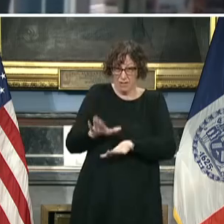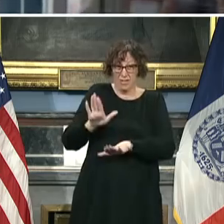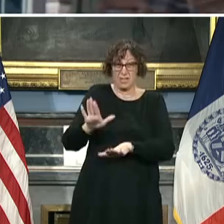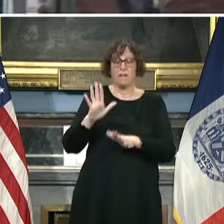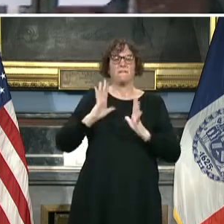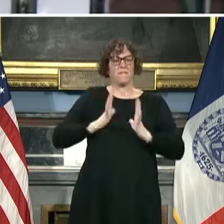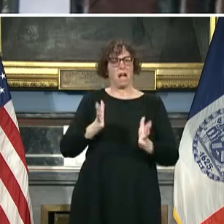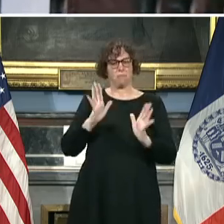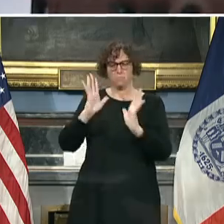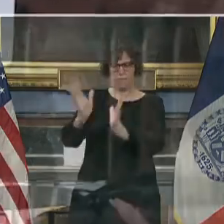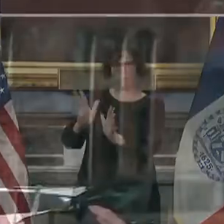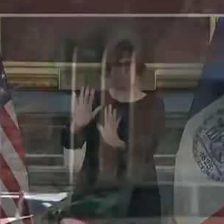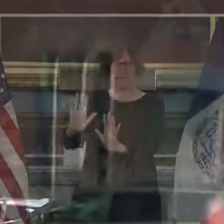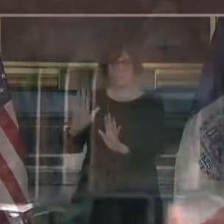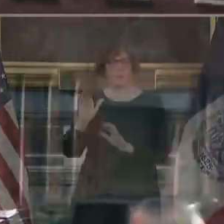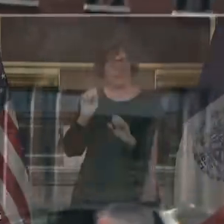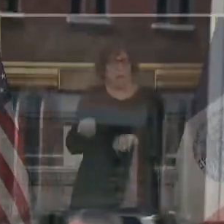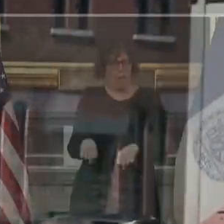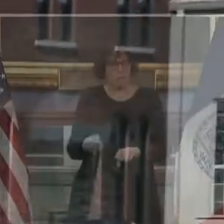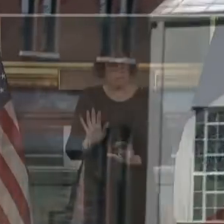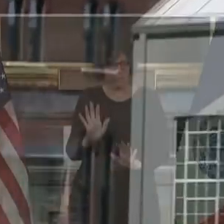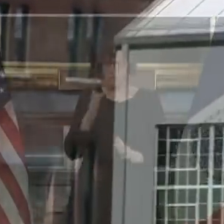AL LRGHIT, THANKS, EVERYBODY.